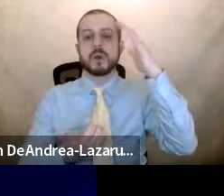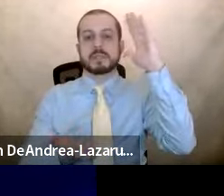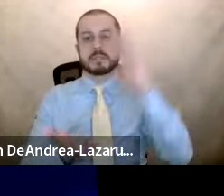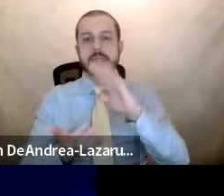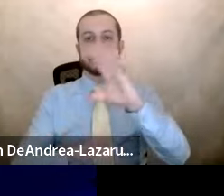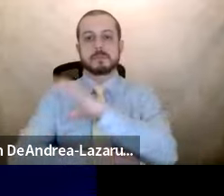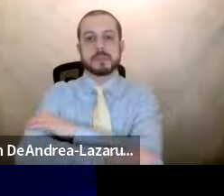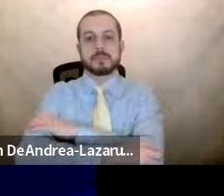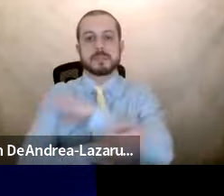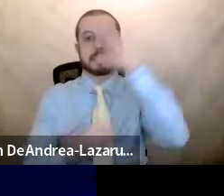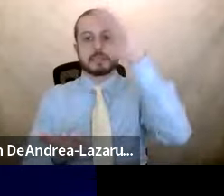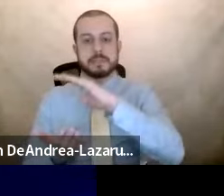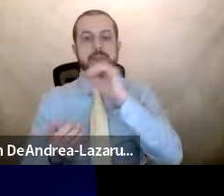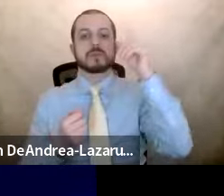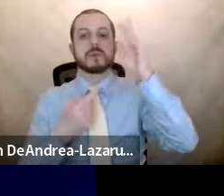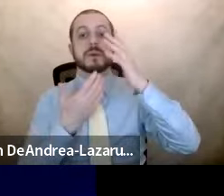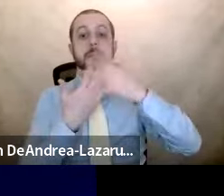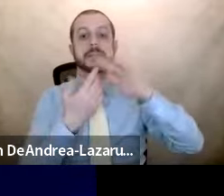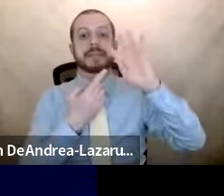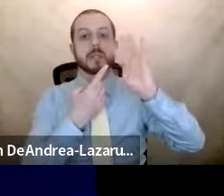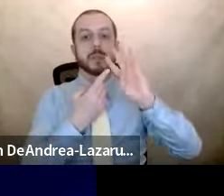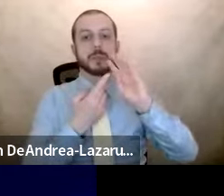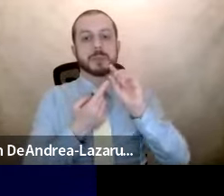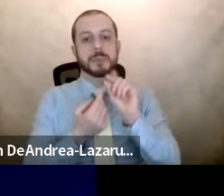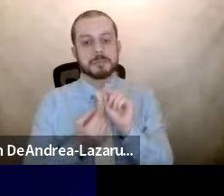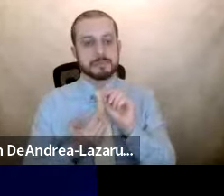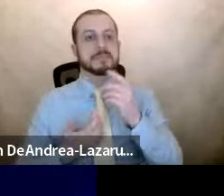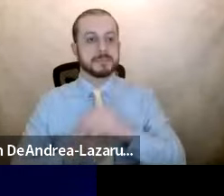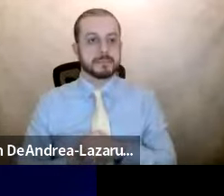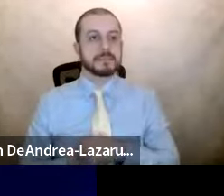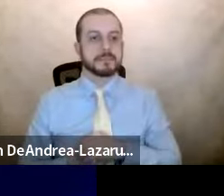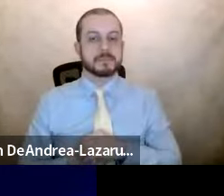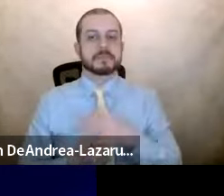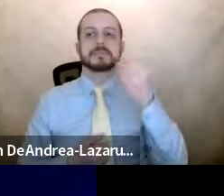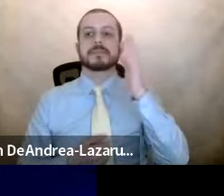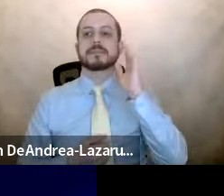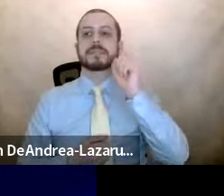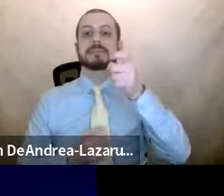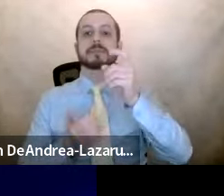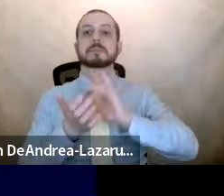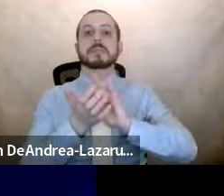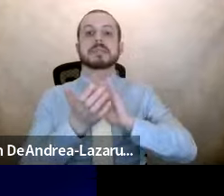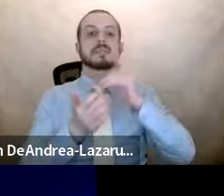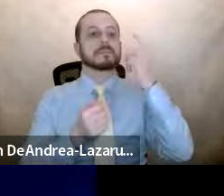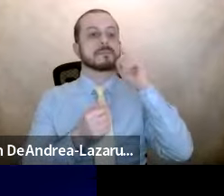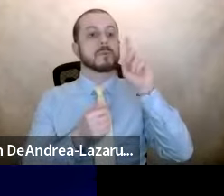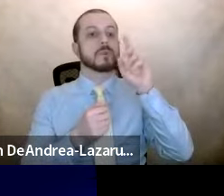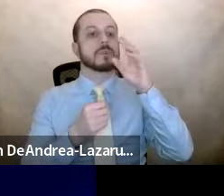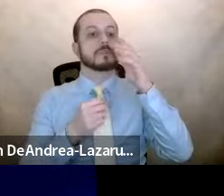Again, time is of the essence es peshlly with these kinds of strokes because there's only so much damage that can be repaired.